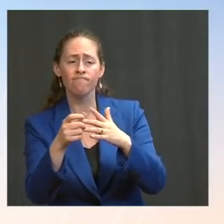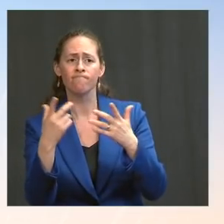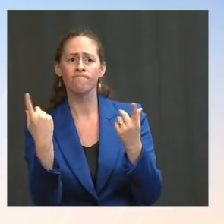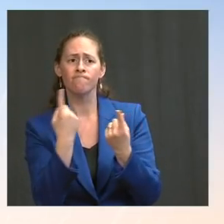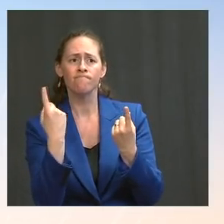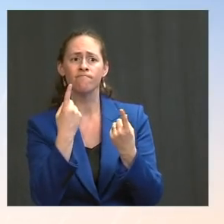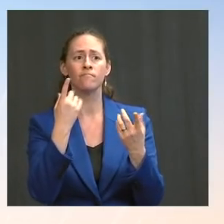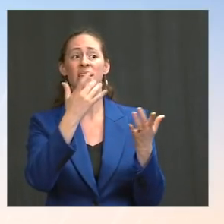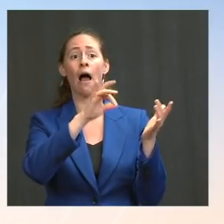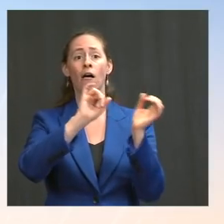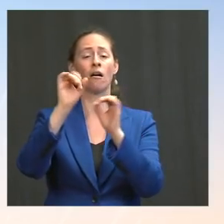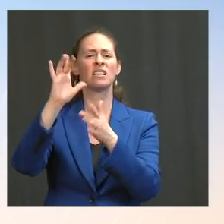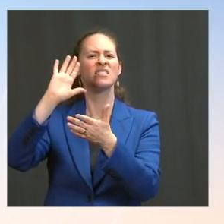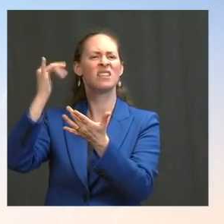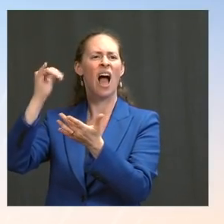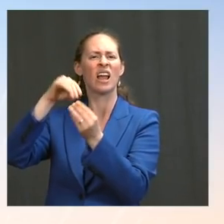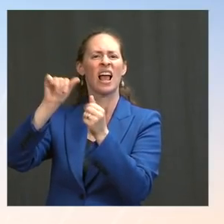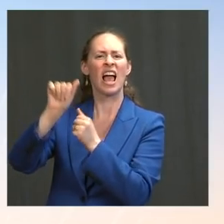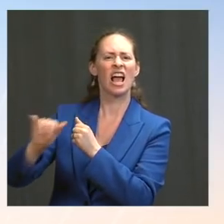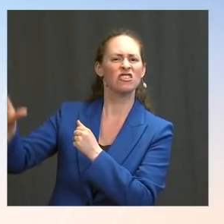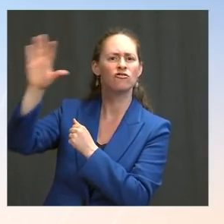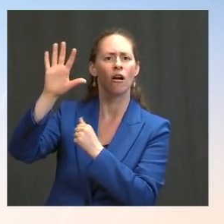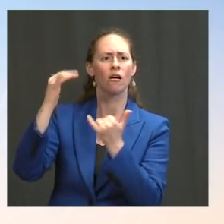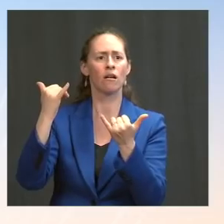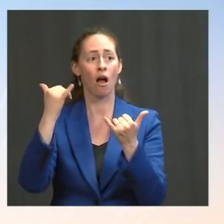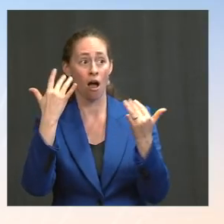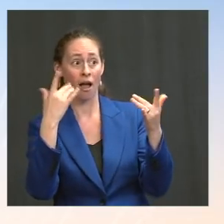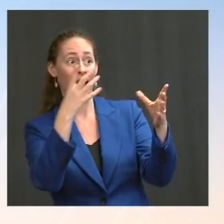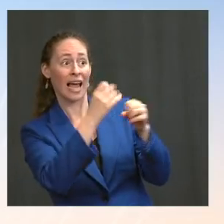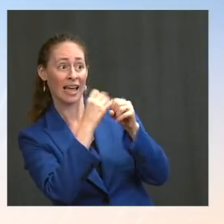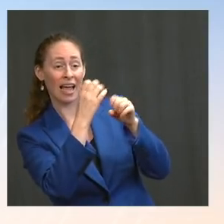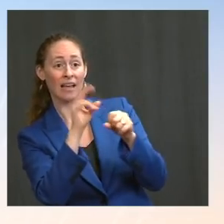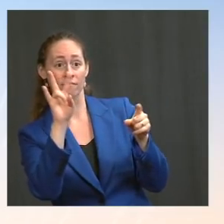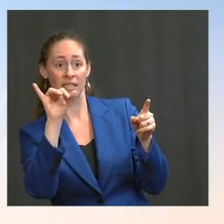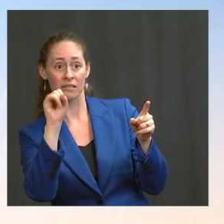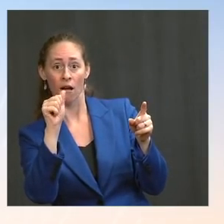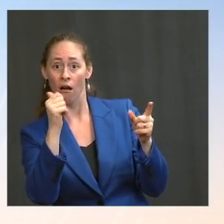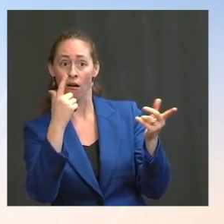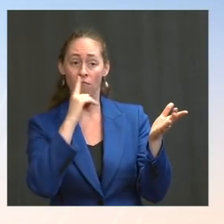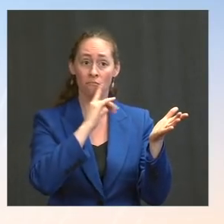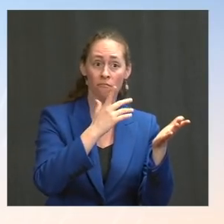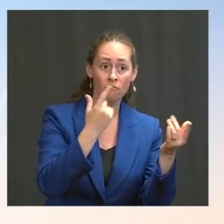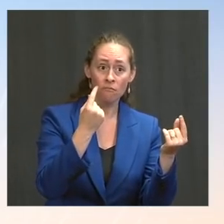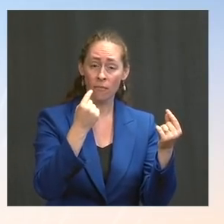while they wait for those applications to either be accepted or denied? Ms. Psaki: There have been some reports about conversations.